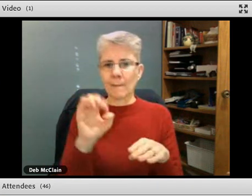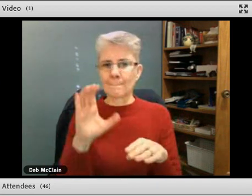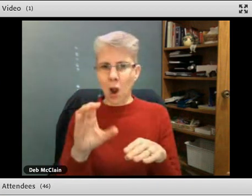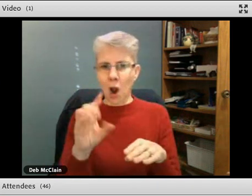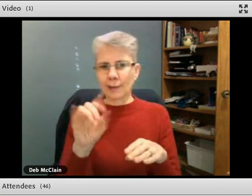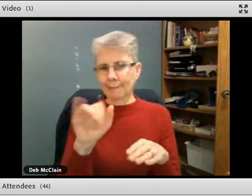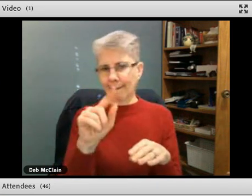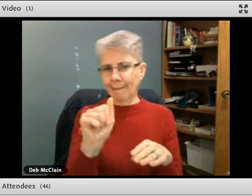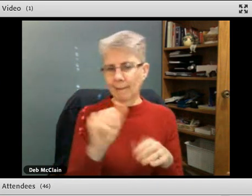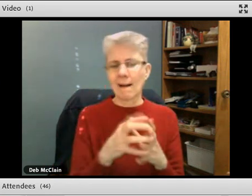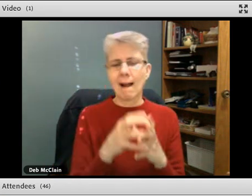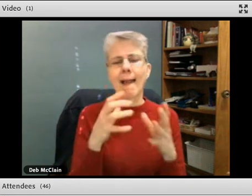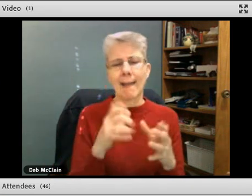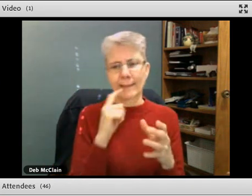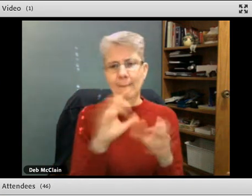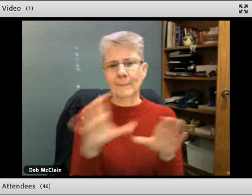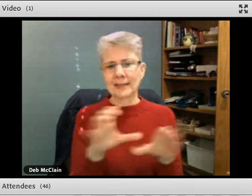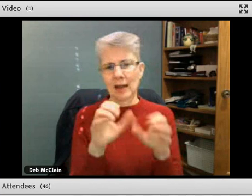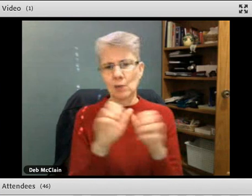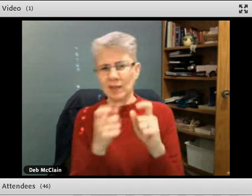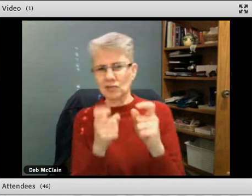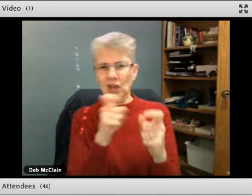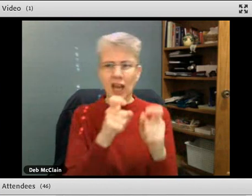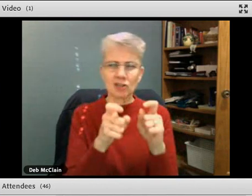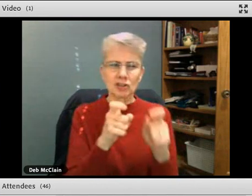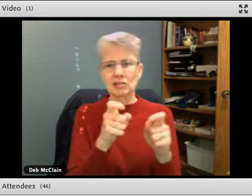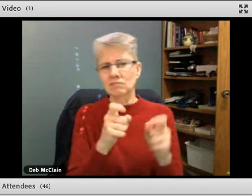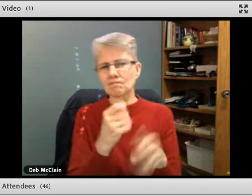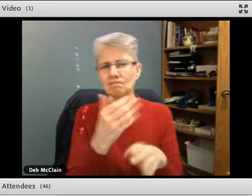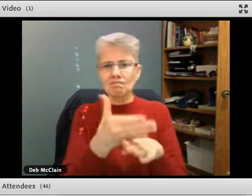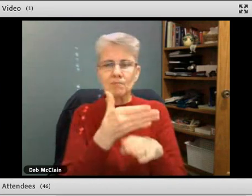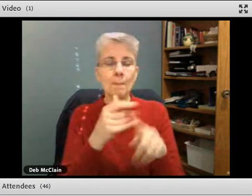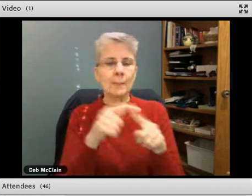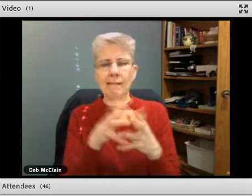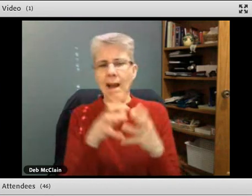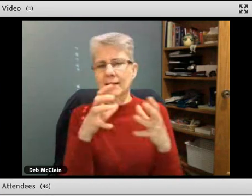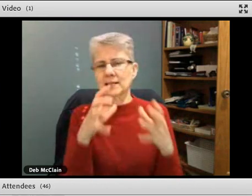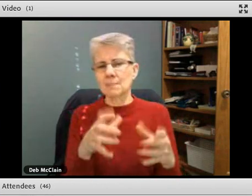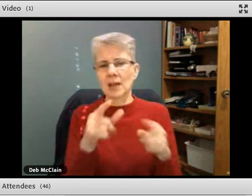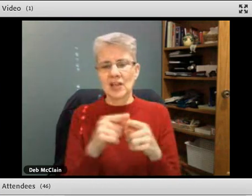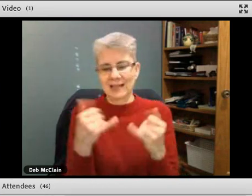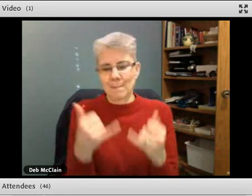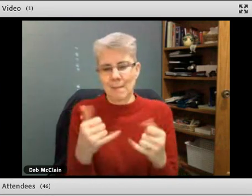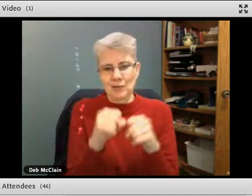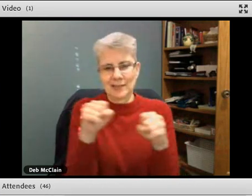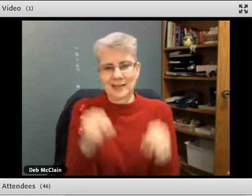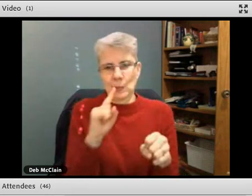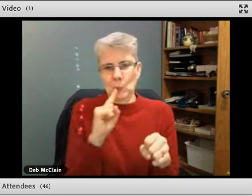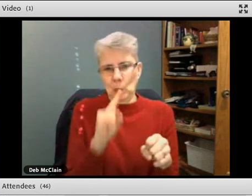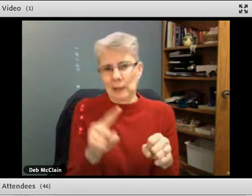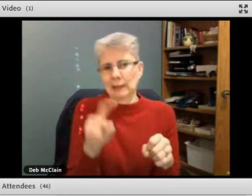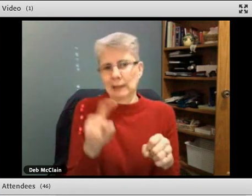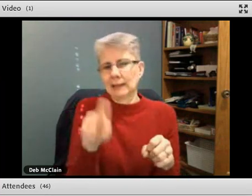but not as much as a modern system really needs, and that's why we're eventually moving away from MARC, a big part of it.